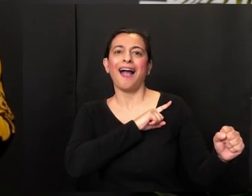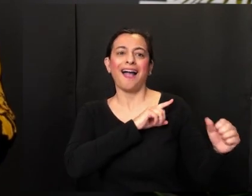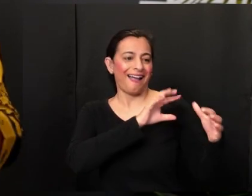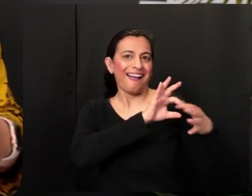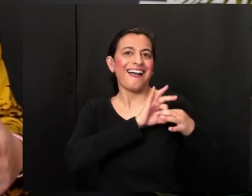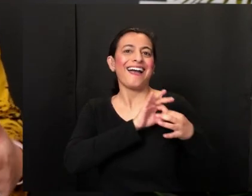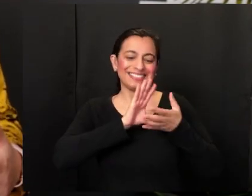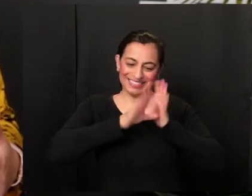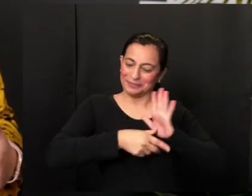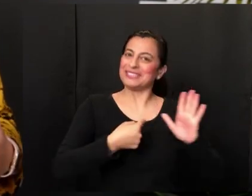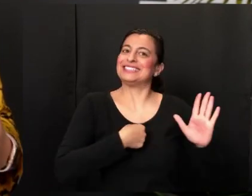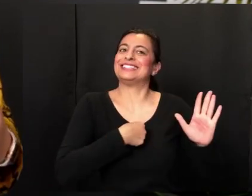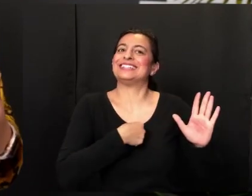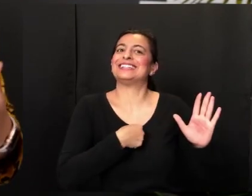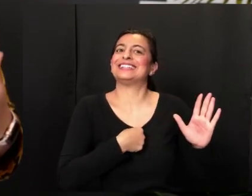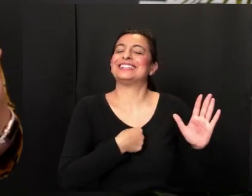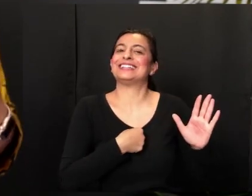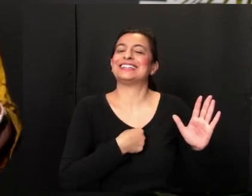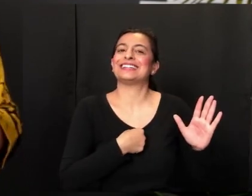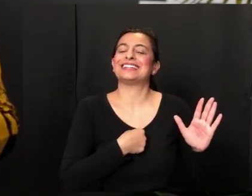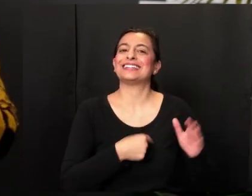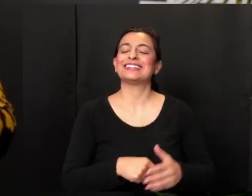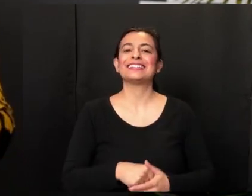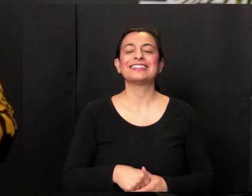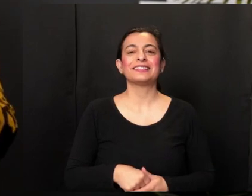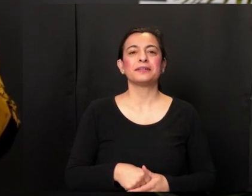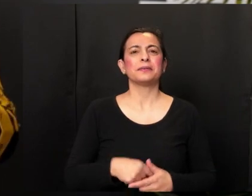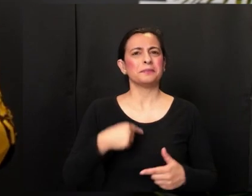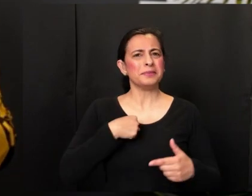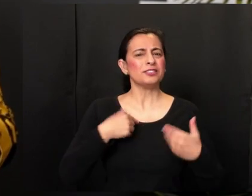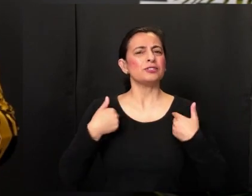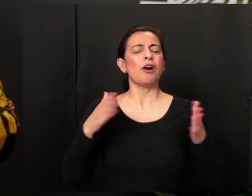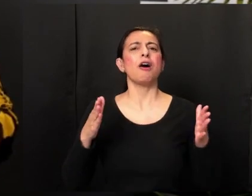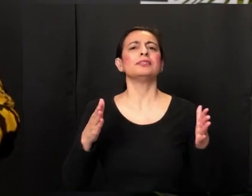And I started to see that although sometimes my disability meant